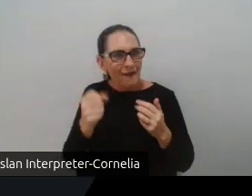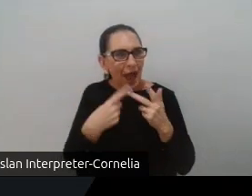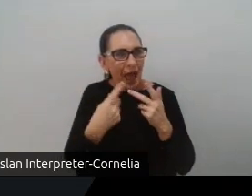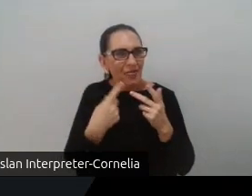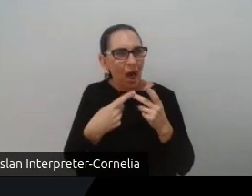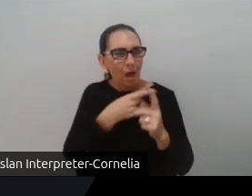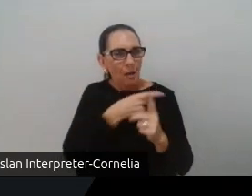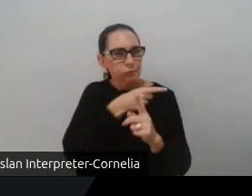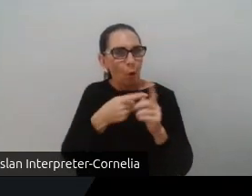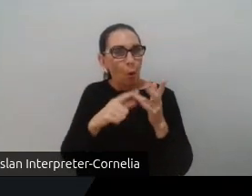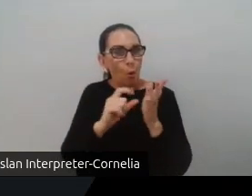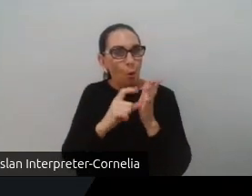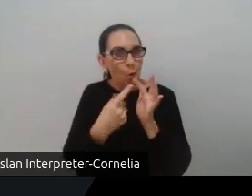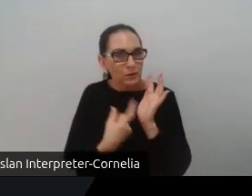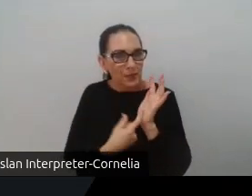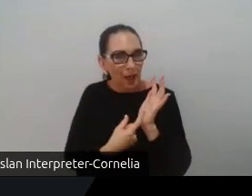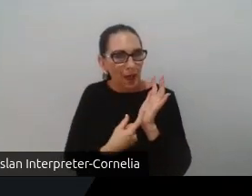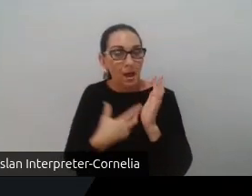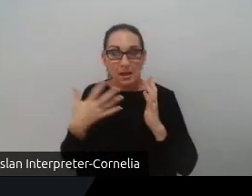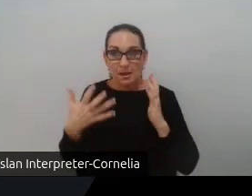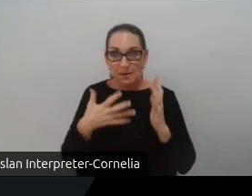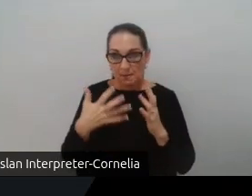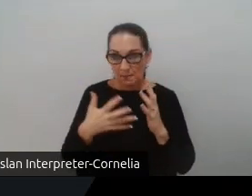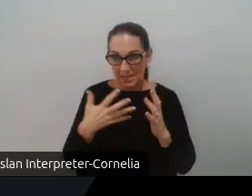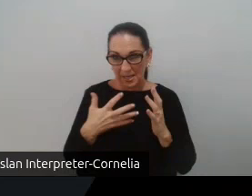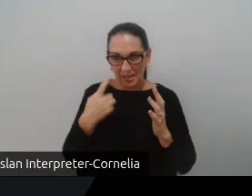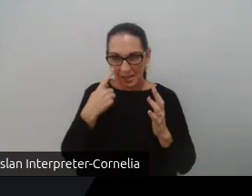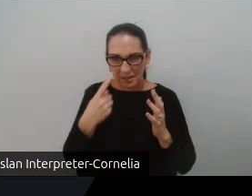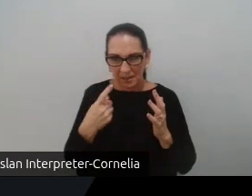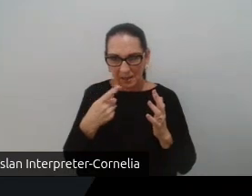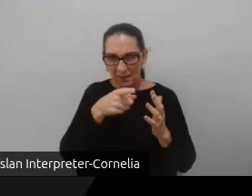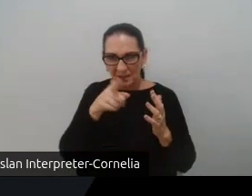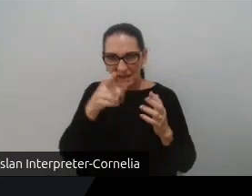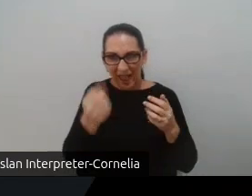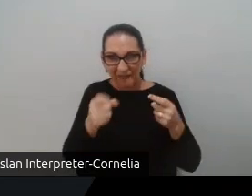through these and look at whether any of them actually applies right now. So for example,